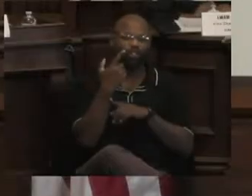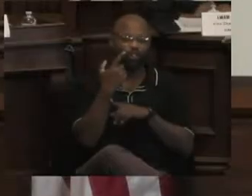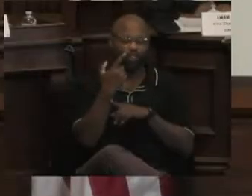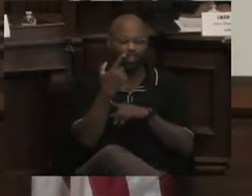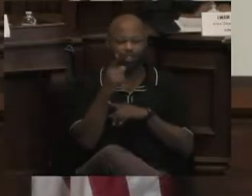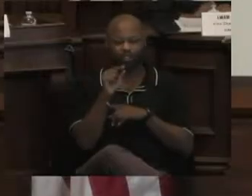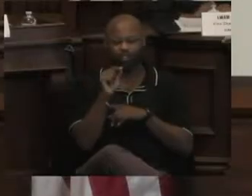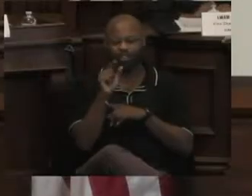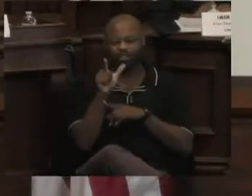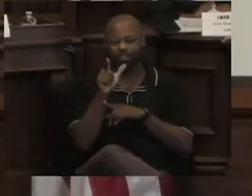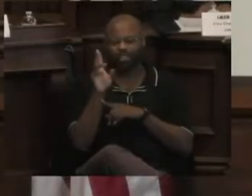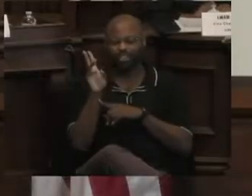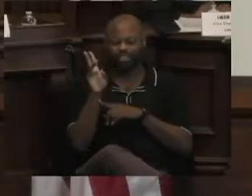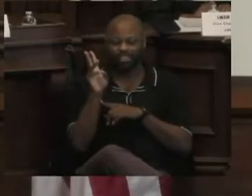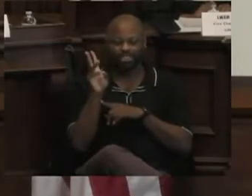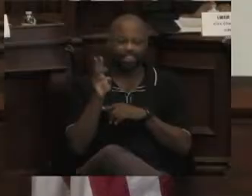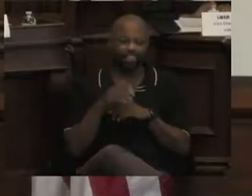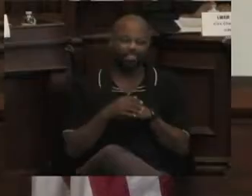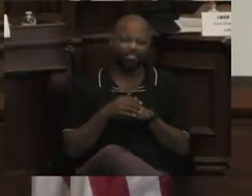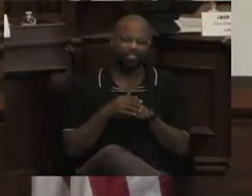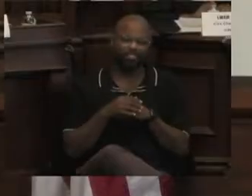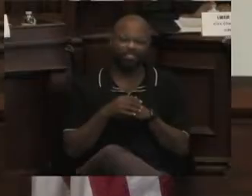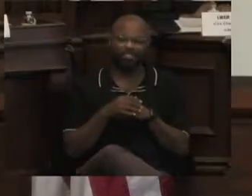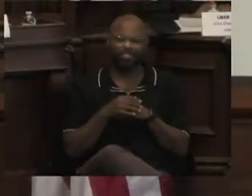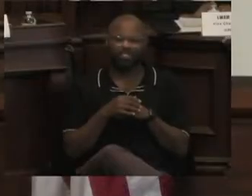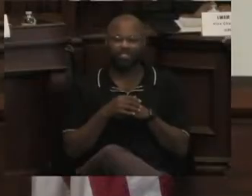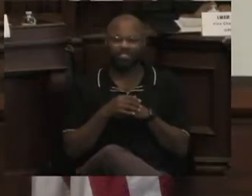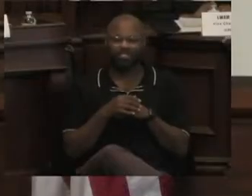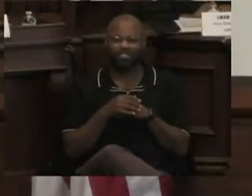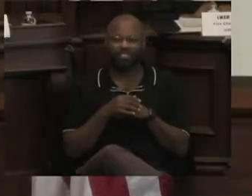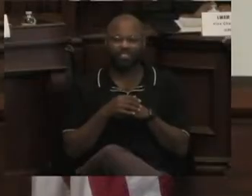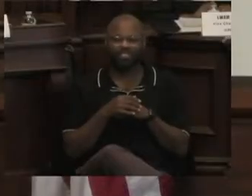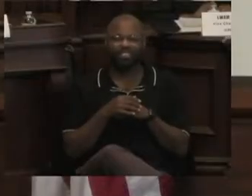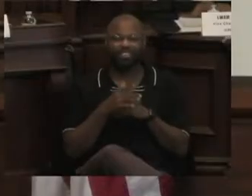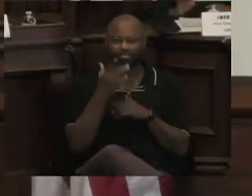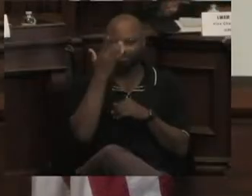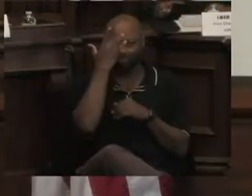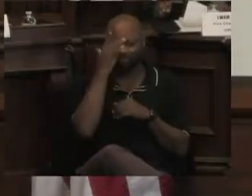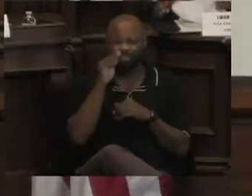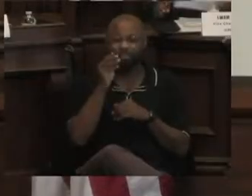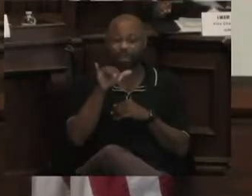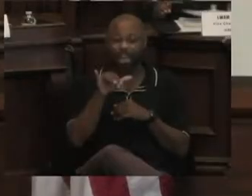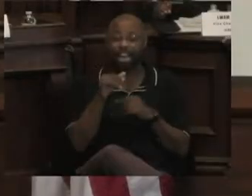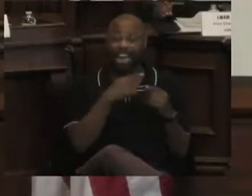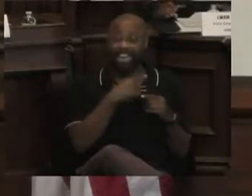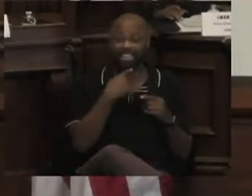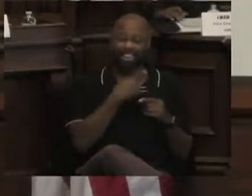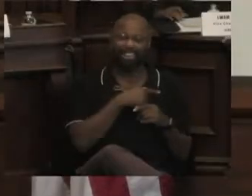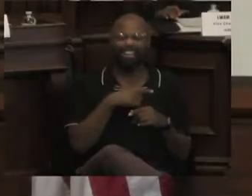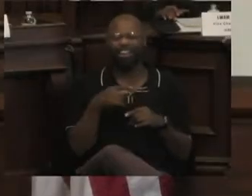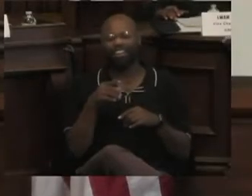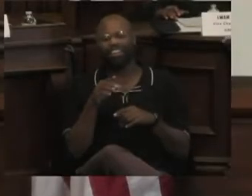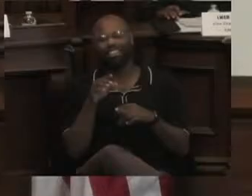Accountability Board meeting of